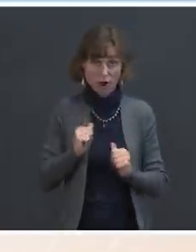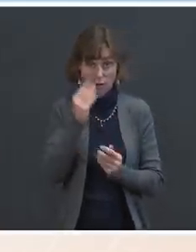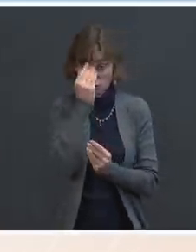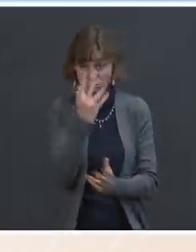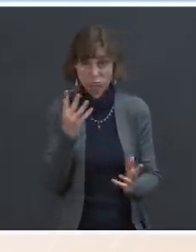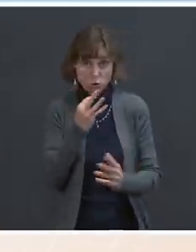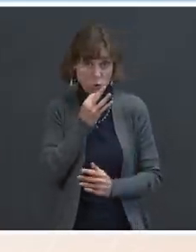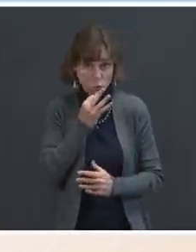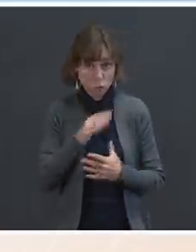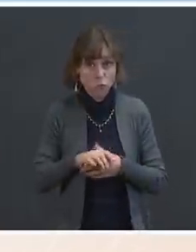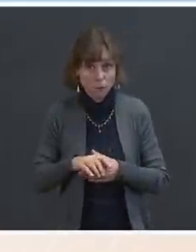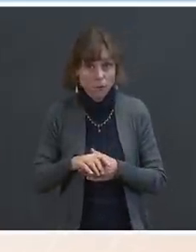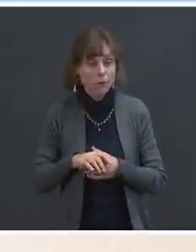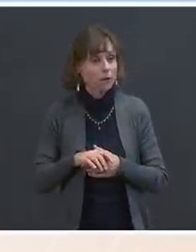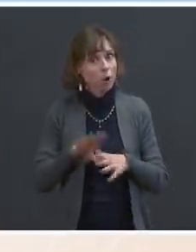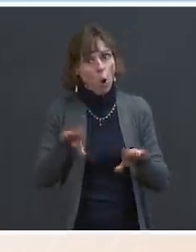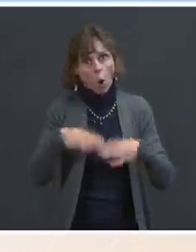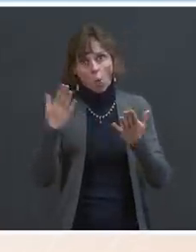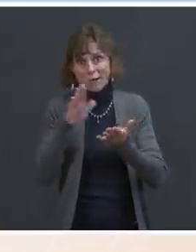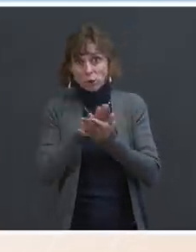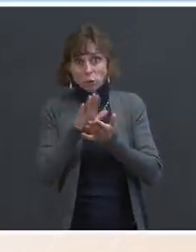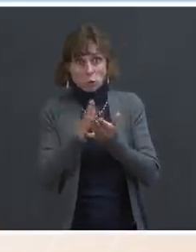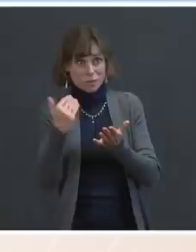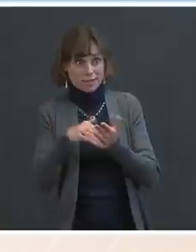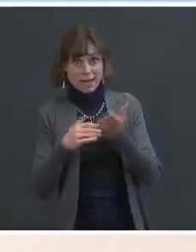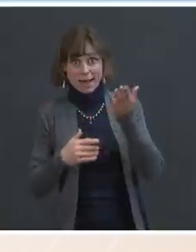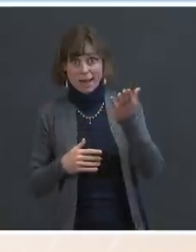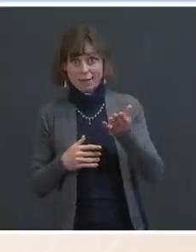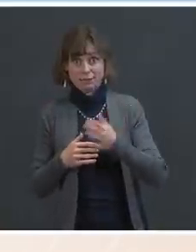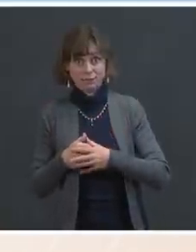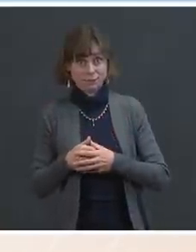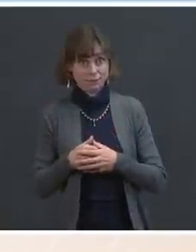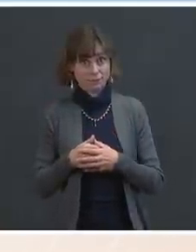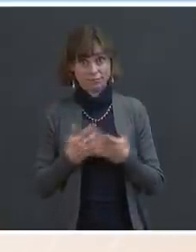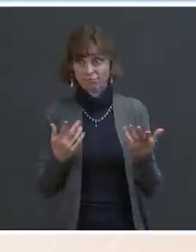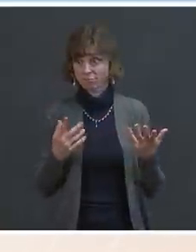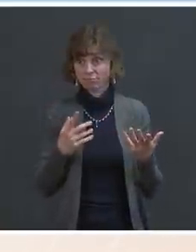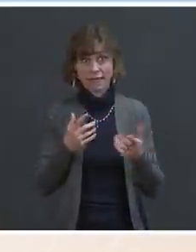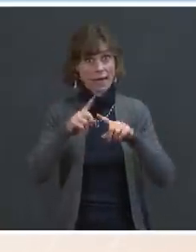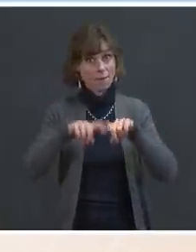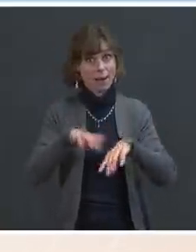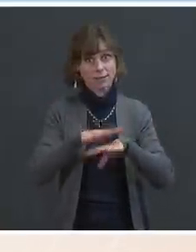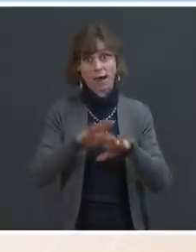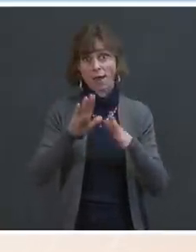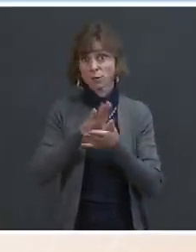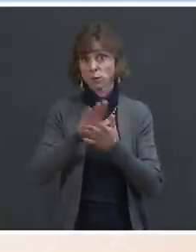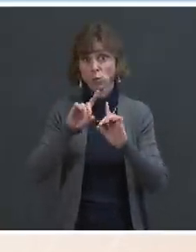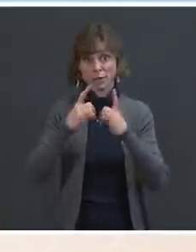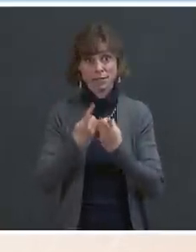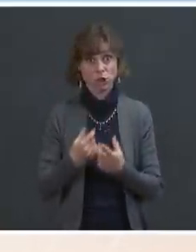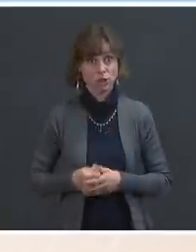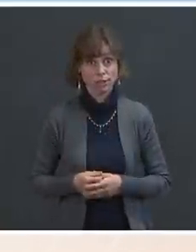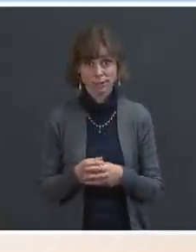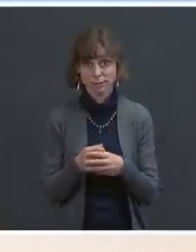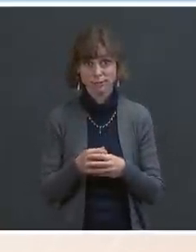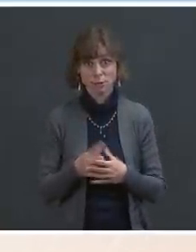Obviously, reopening schools, as Nancy was asking about, -- it really is school district to school district, in terms of what their needs will be,